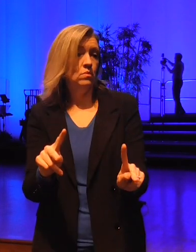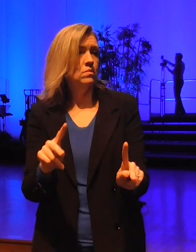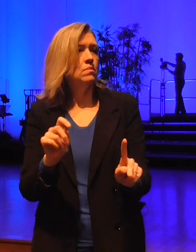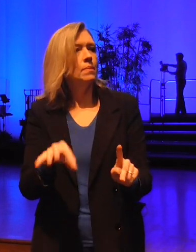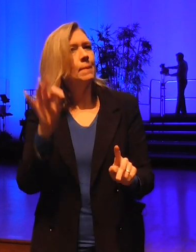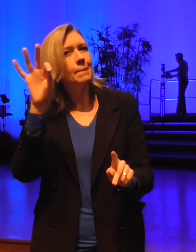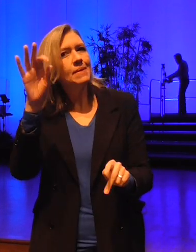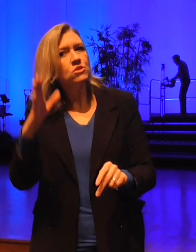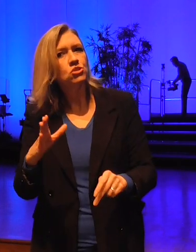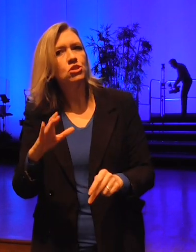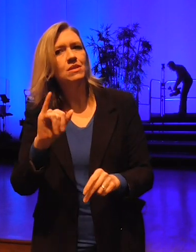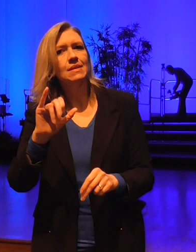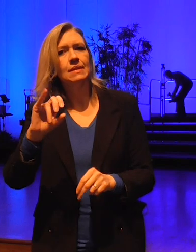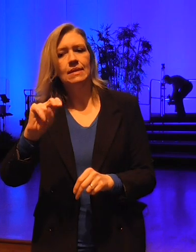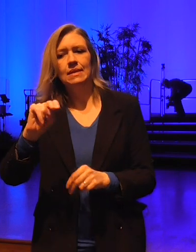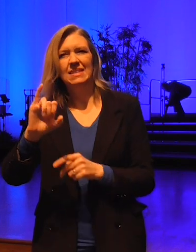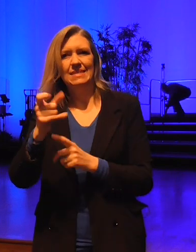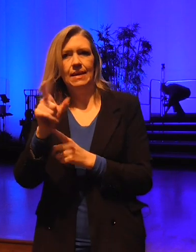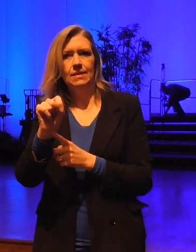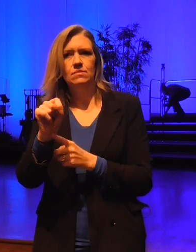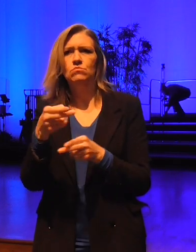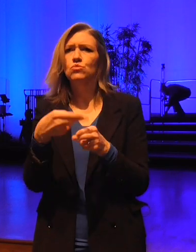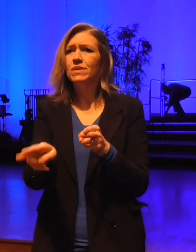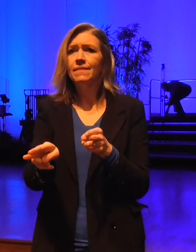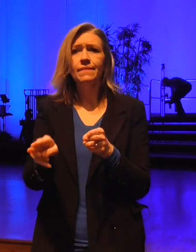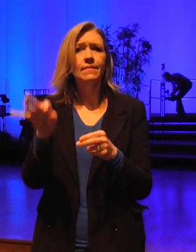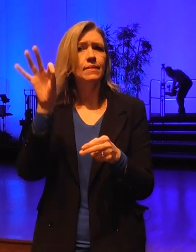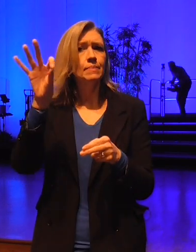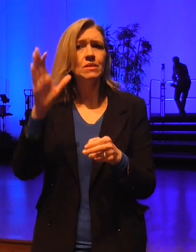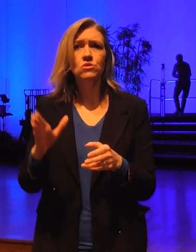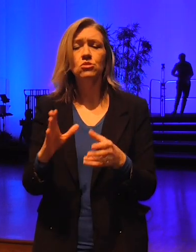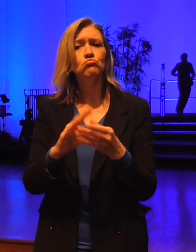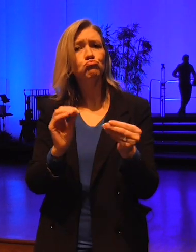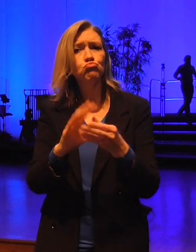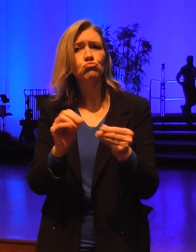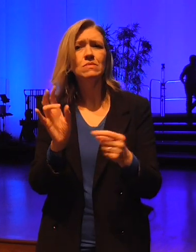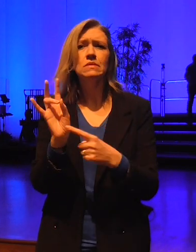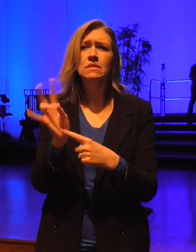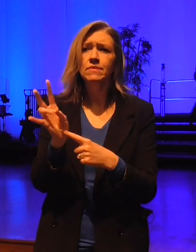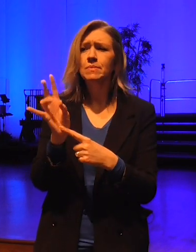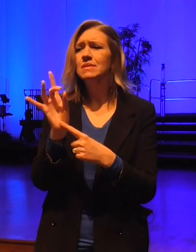and so it's just a brief Minister sharing with you for seven or eight minutes great inspiration